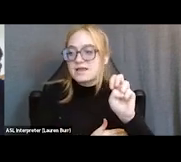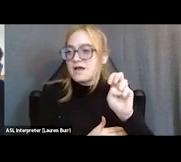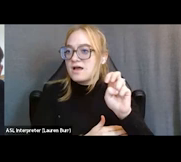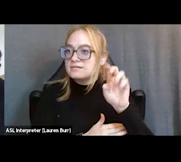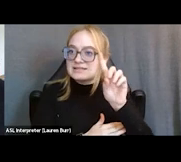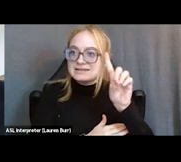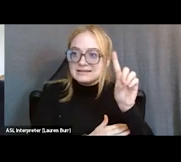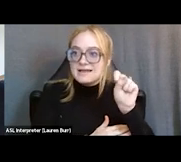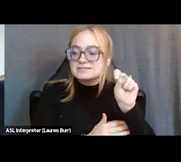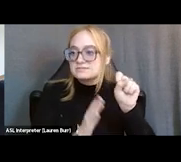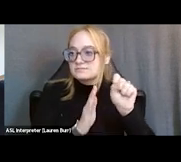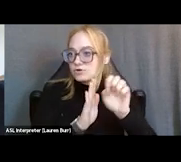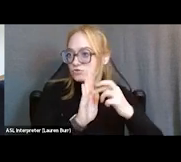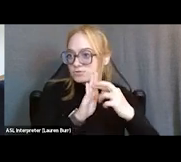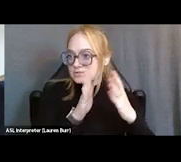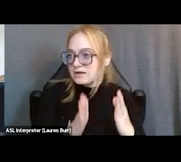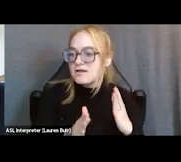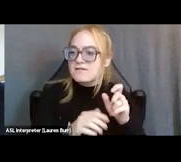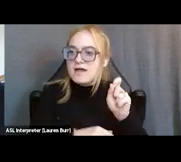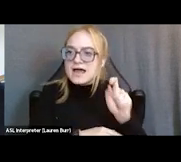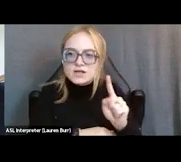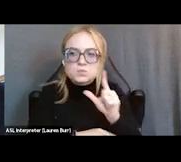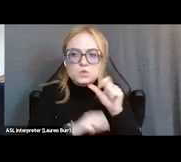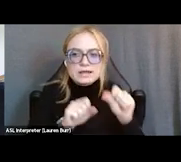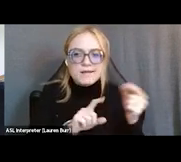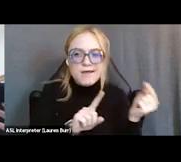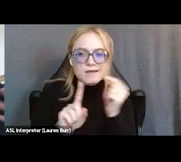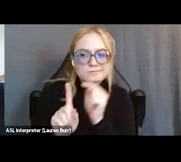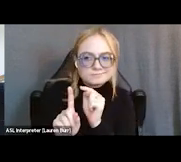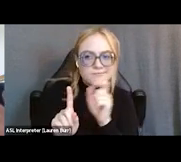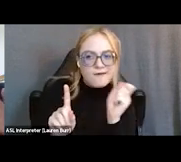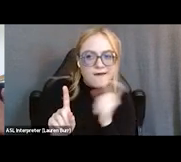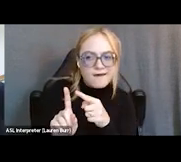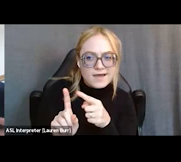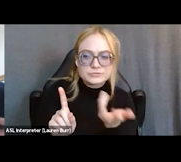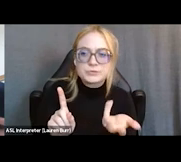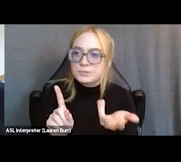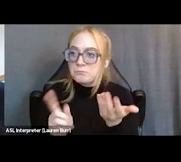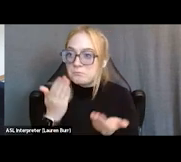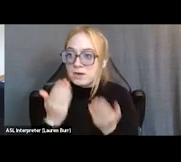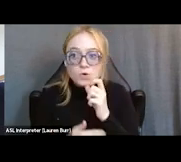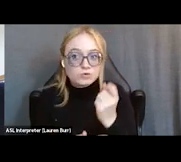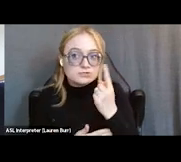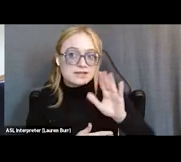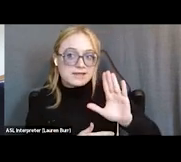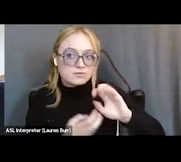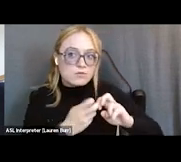and ask who the person is that could help you understand if you're not understanding what maybe the problem is or the health screening they need to have done.